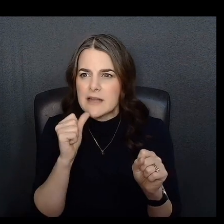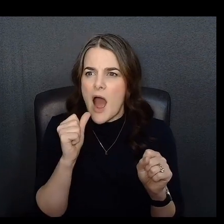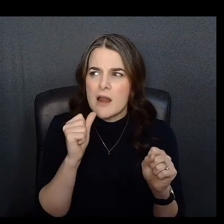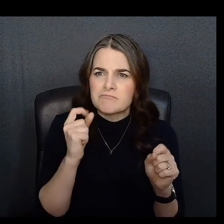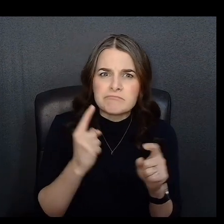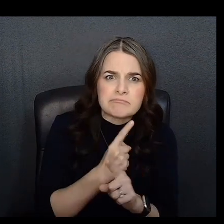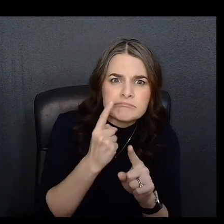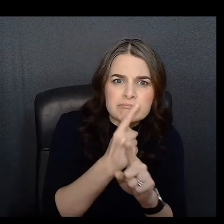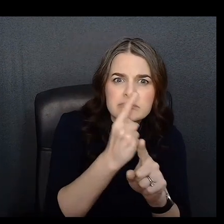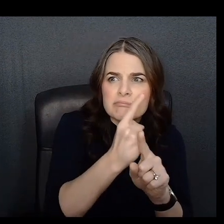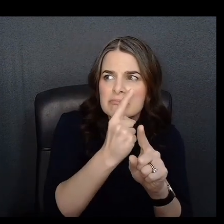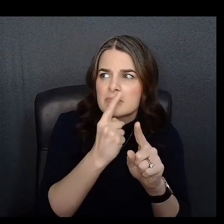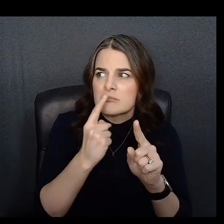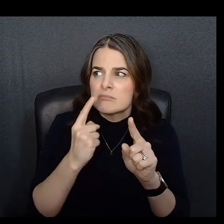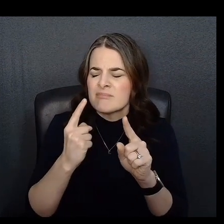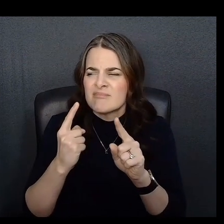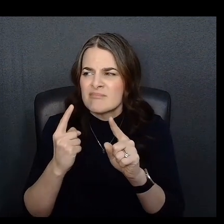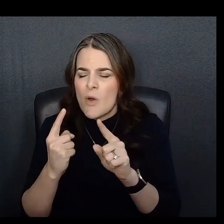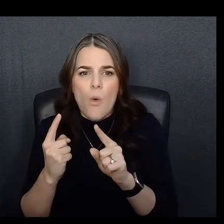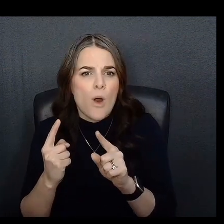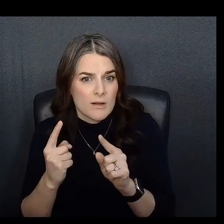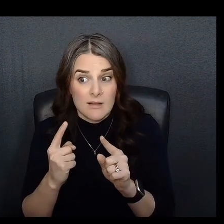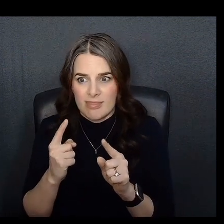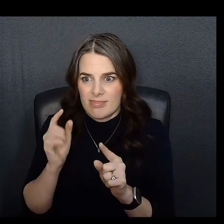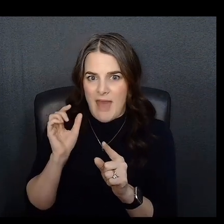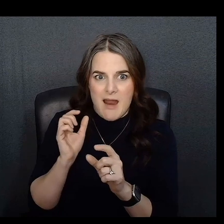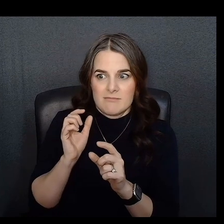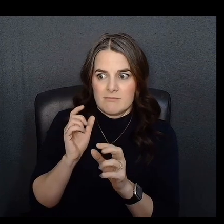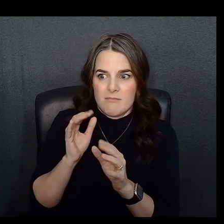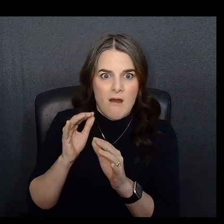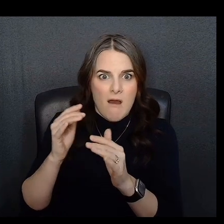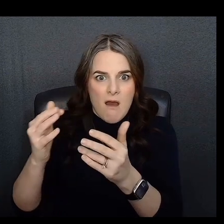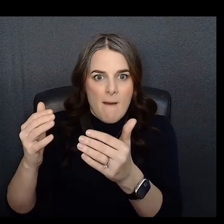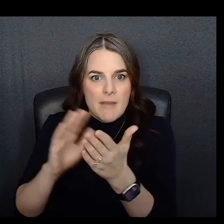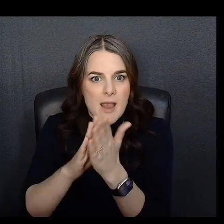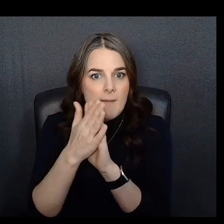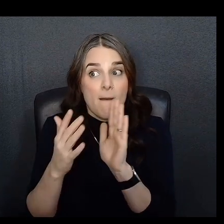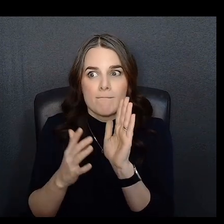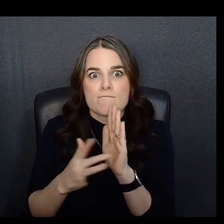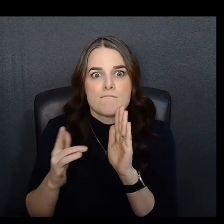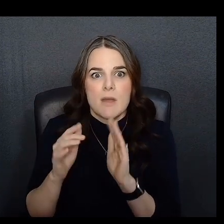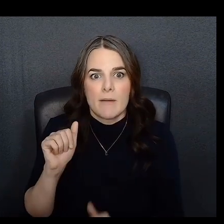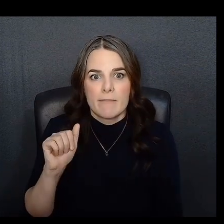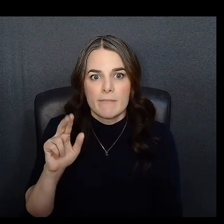That maybe this is entering a more abusive type of situation. So then, of course, modeling consent, too,